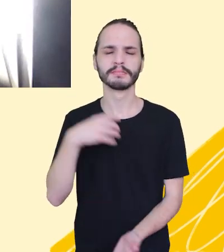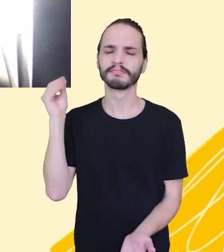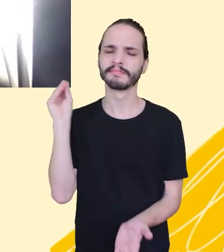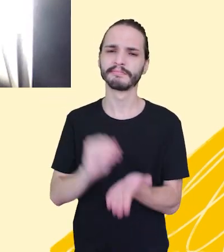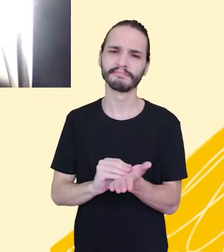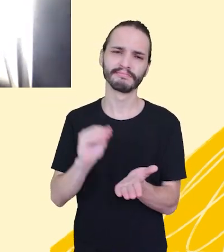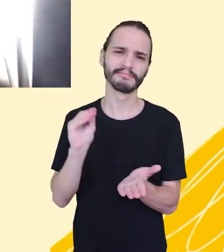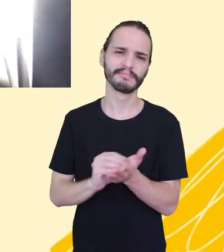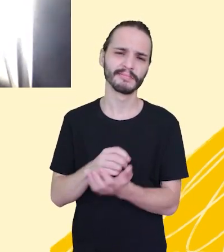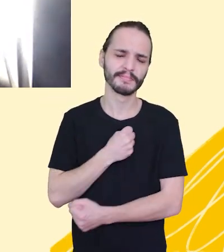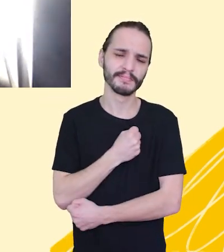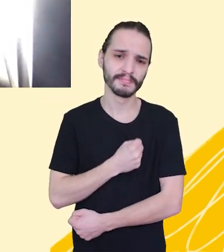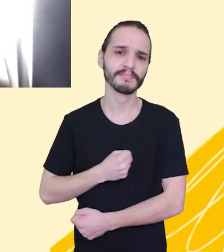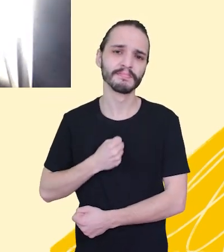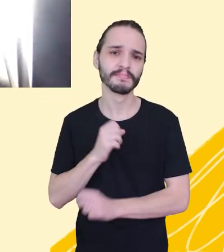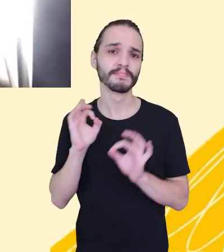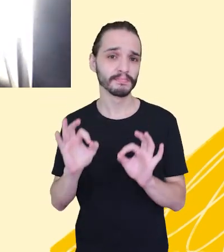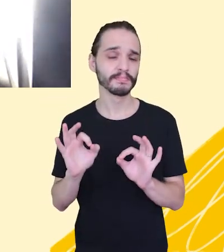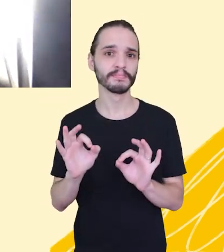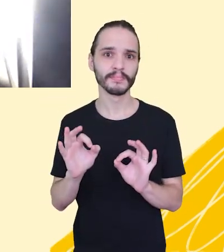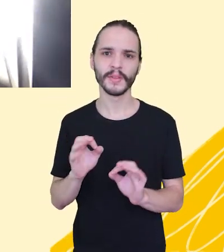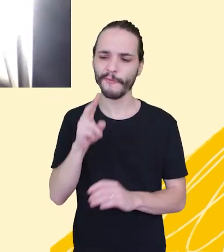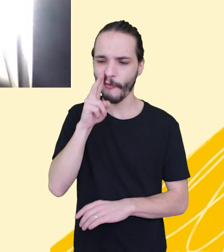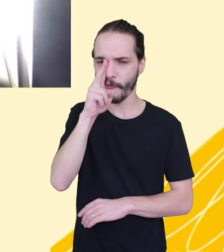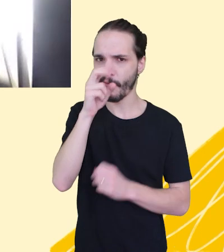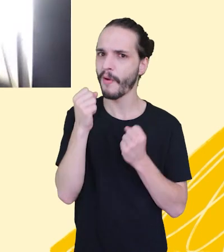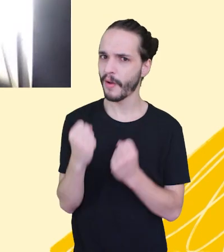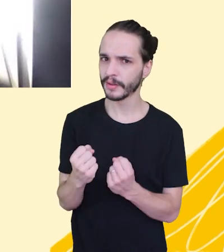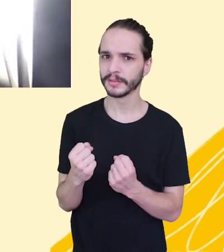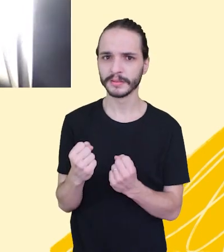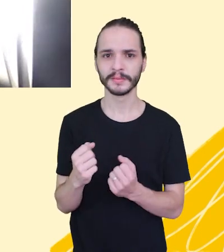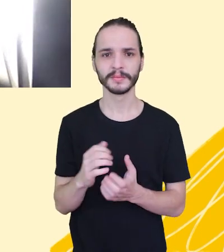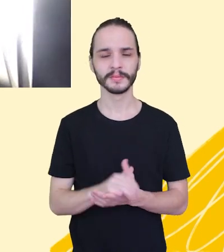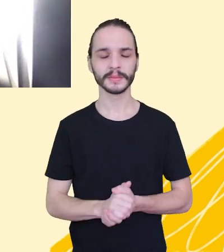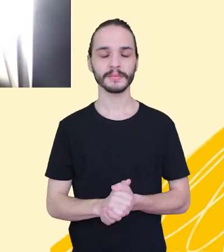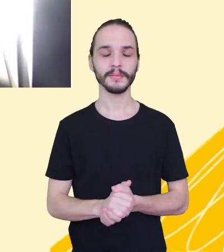strongly, is this the word? So this is so much as a story.